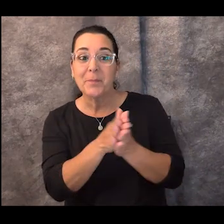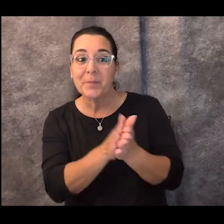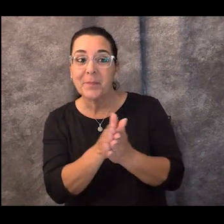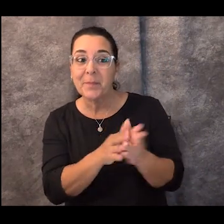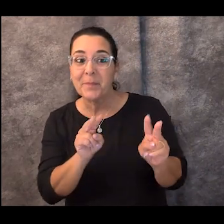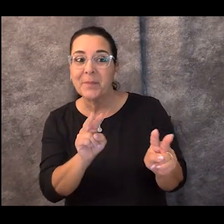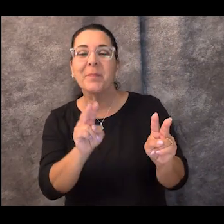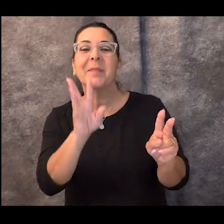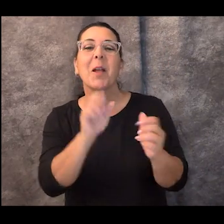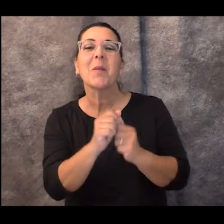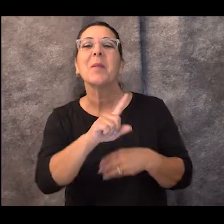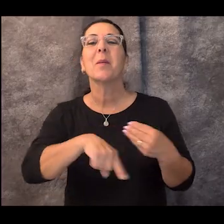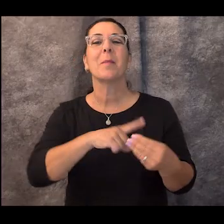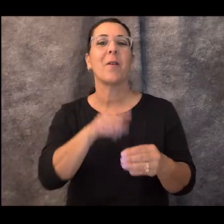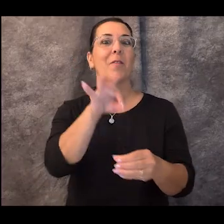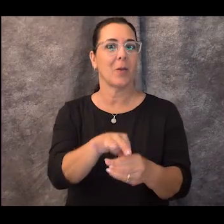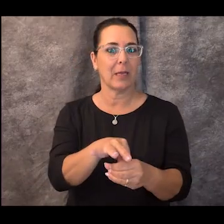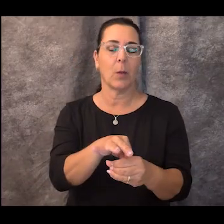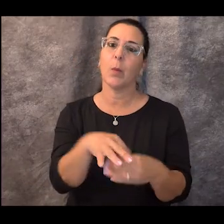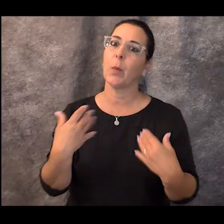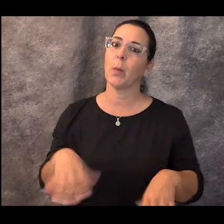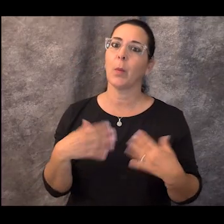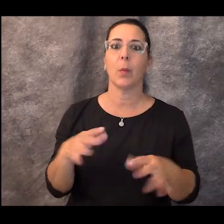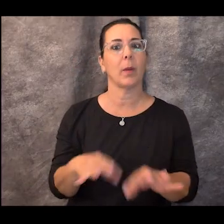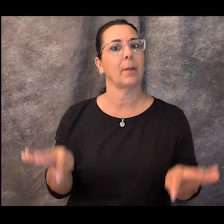about voting such an important issue